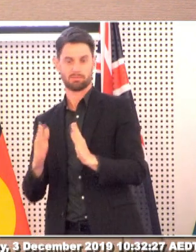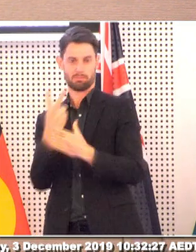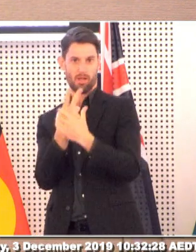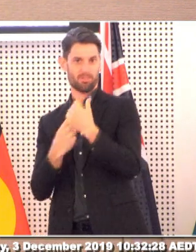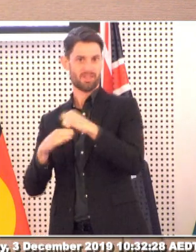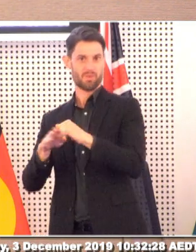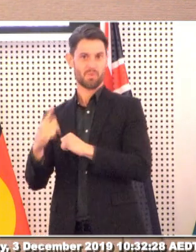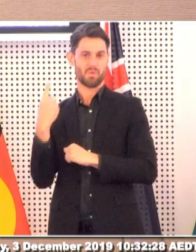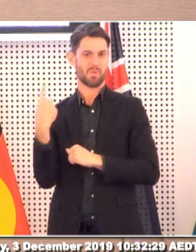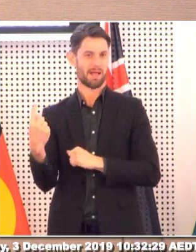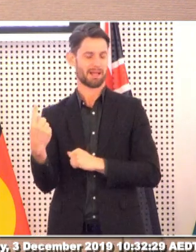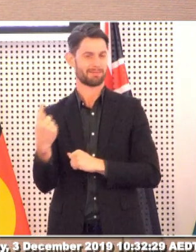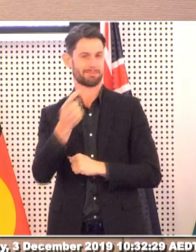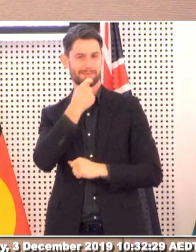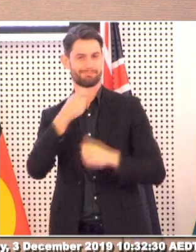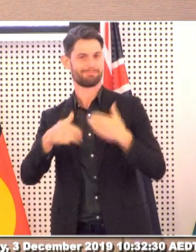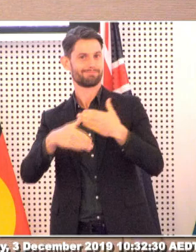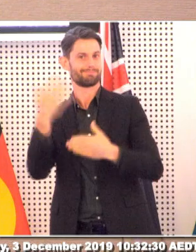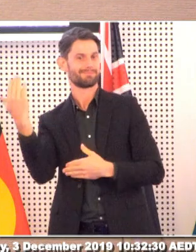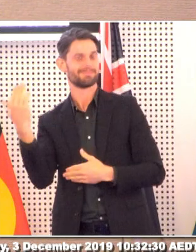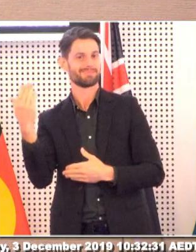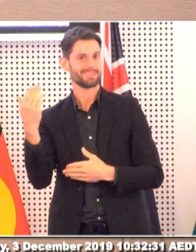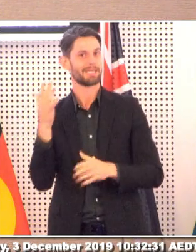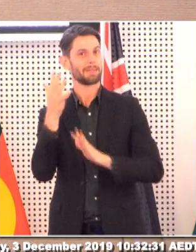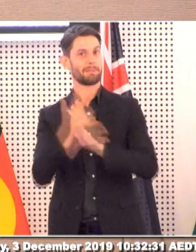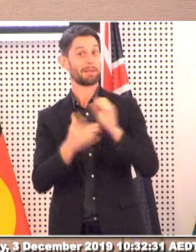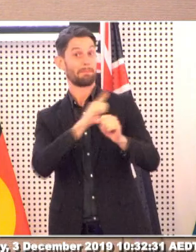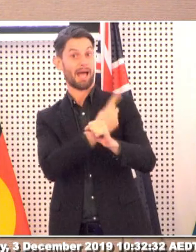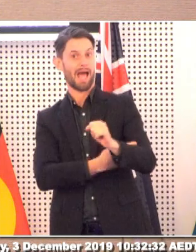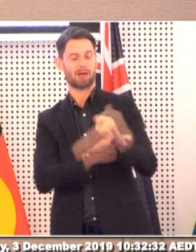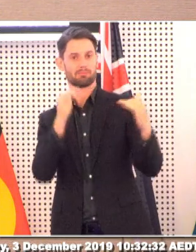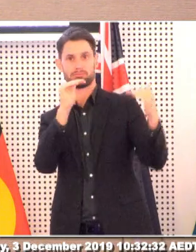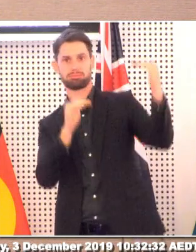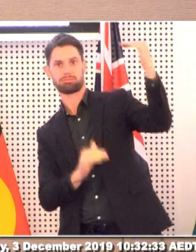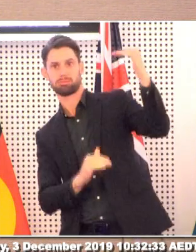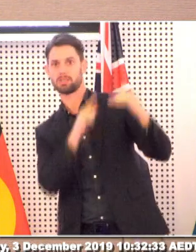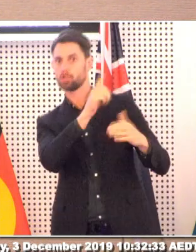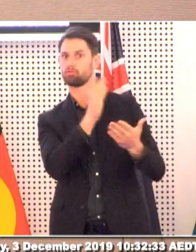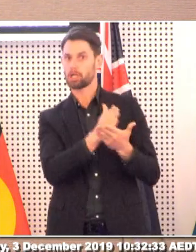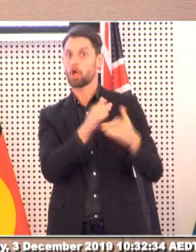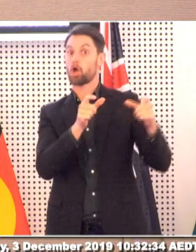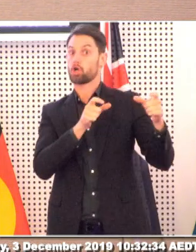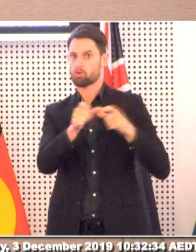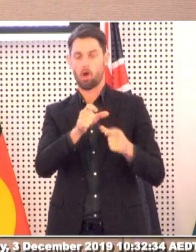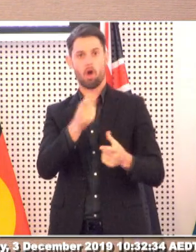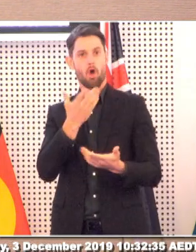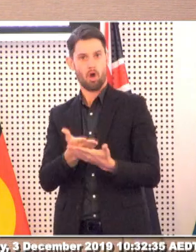they’re also your support providers, they have quite significant control over your life. So that was a major issue.